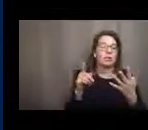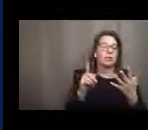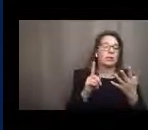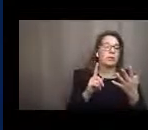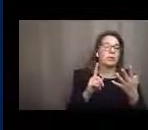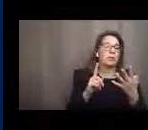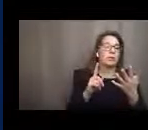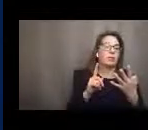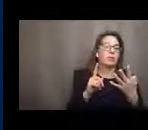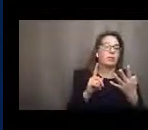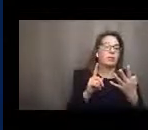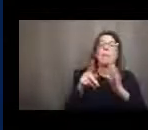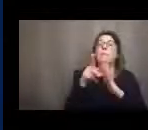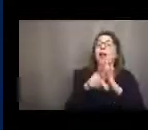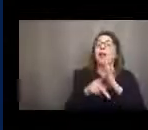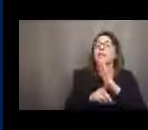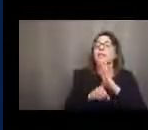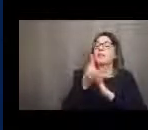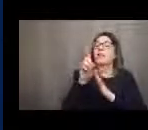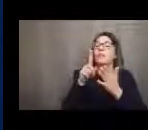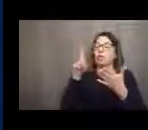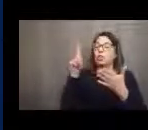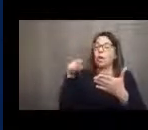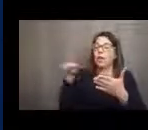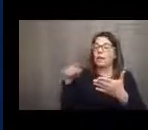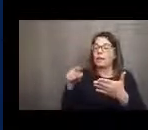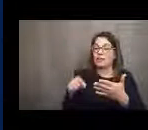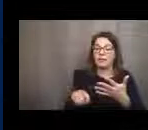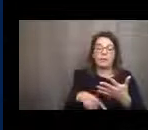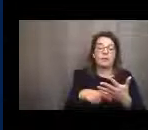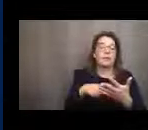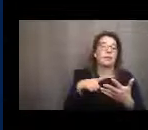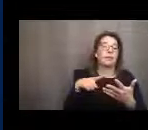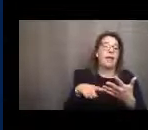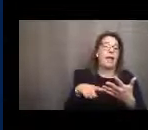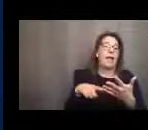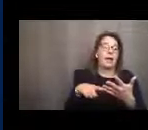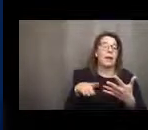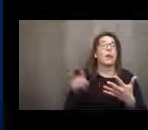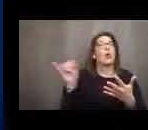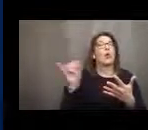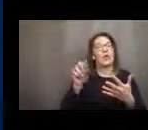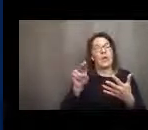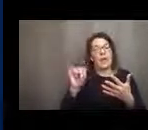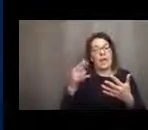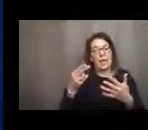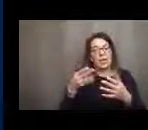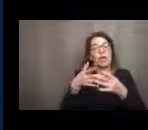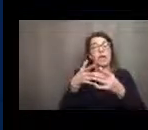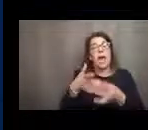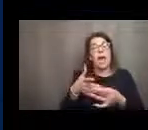and a Policy Development Checklist, and then the NIH Guide Notices,